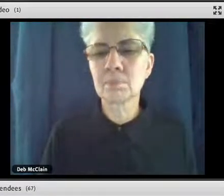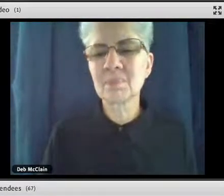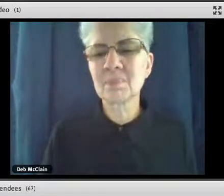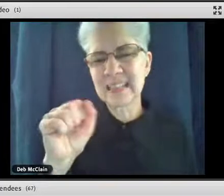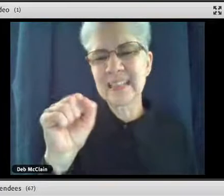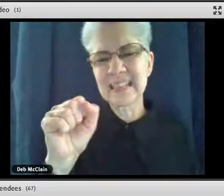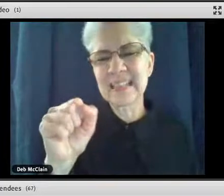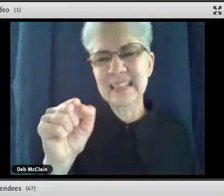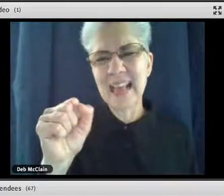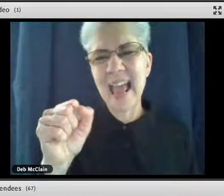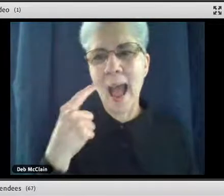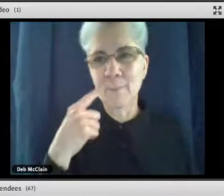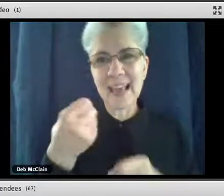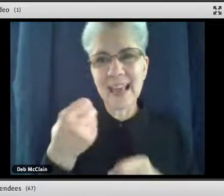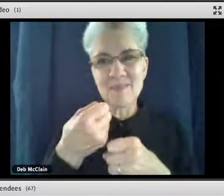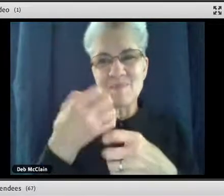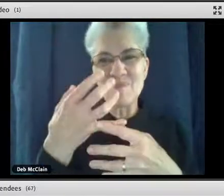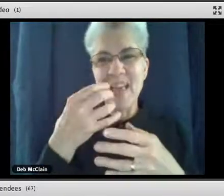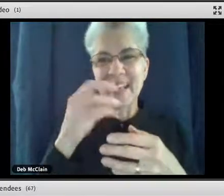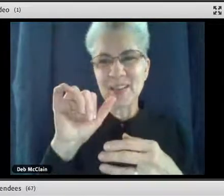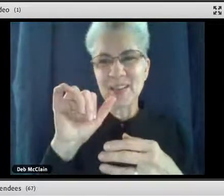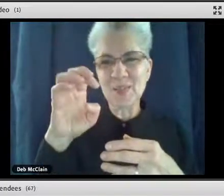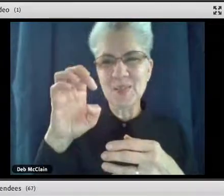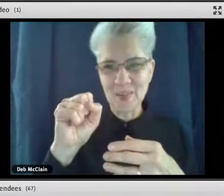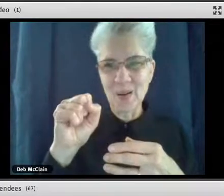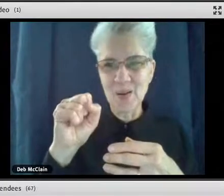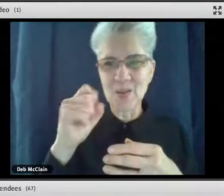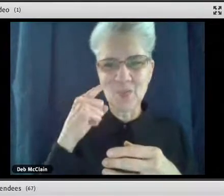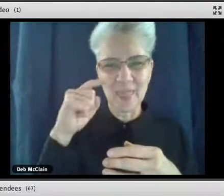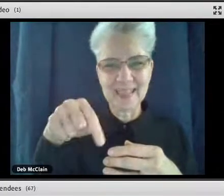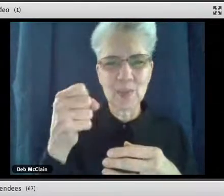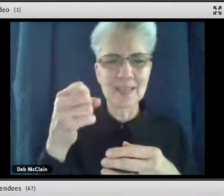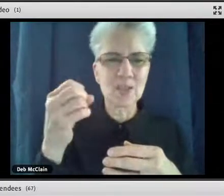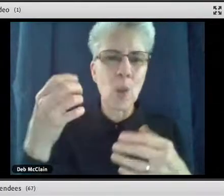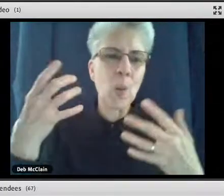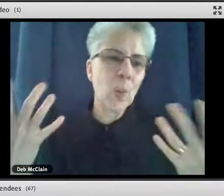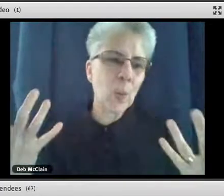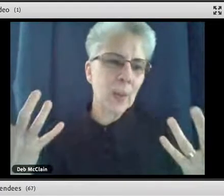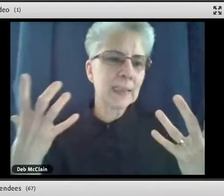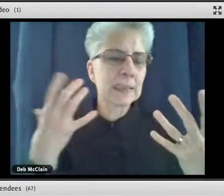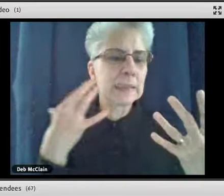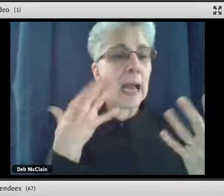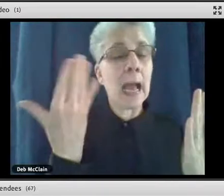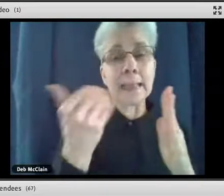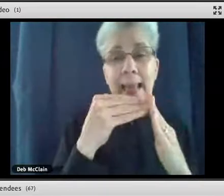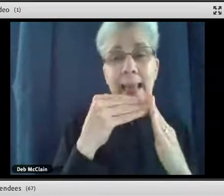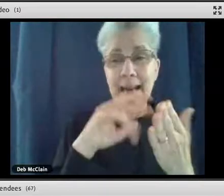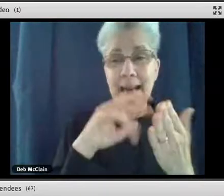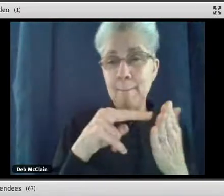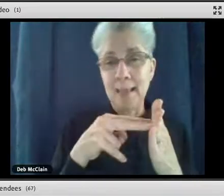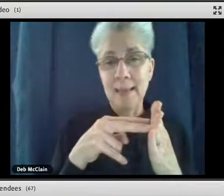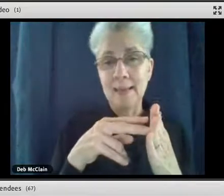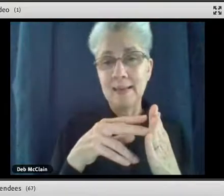So, yeah, I'm sorry. I'm getting all sorts of codes all over the place for this one.